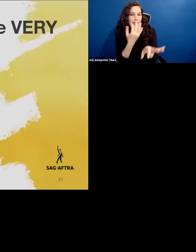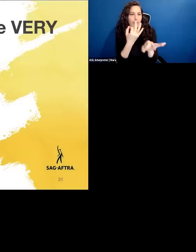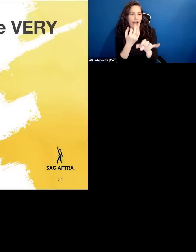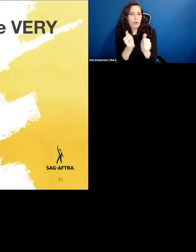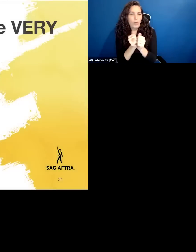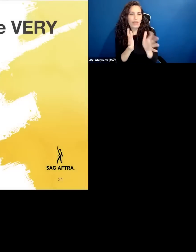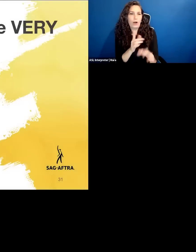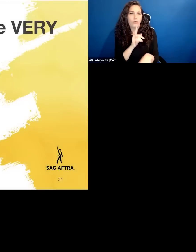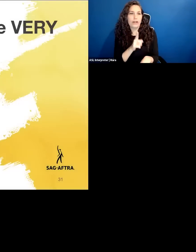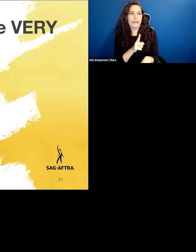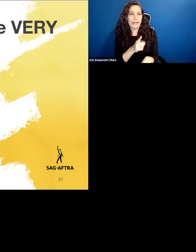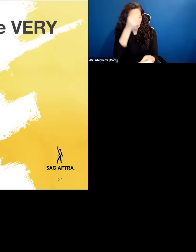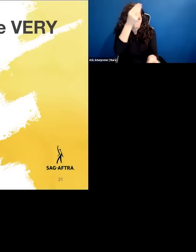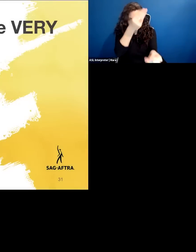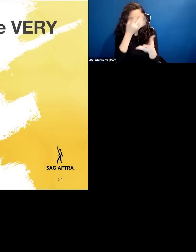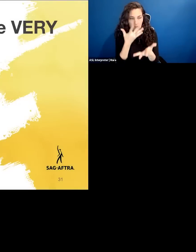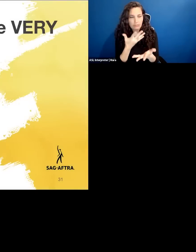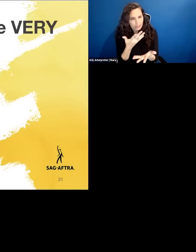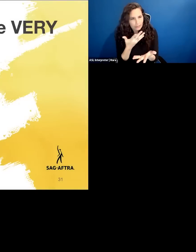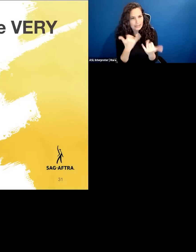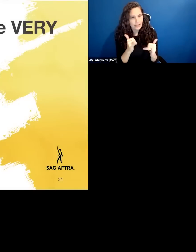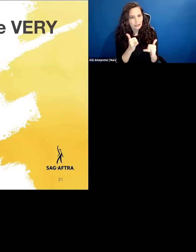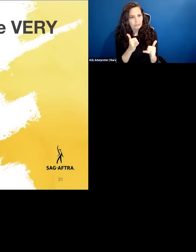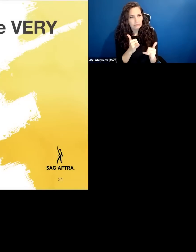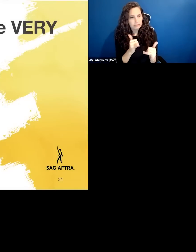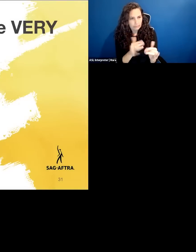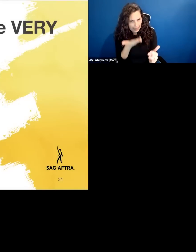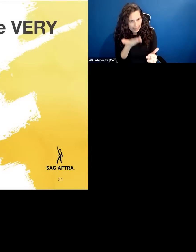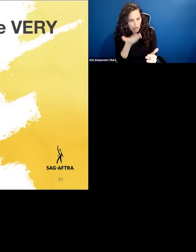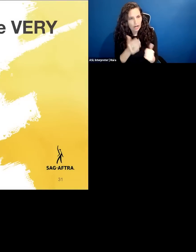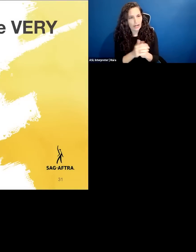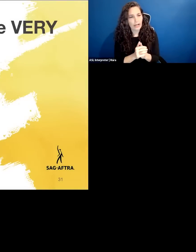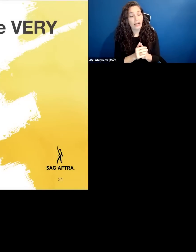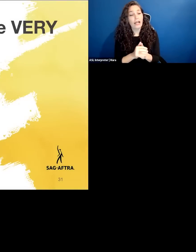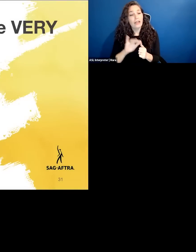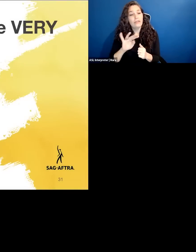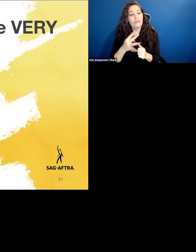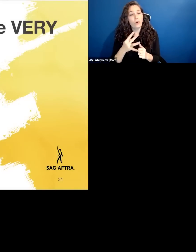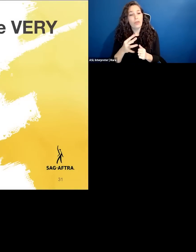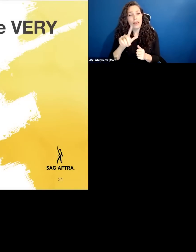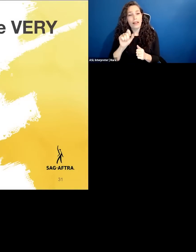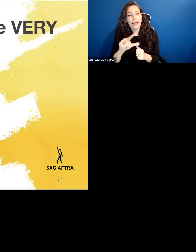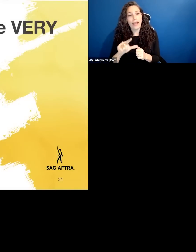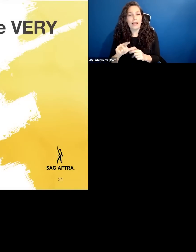Now the fourth leg is pitching. Now pitching is designed for you to no longer have to rely